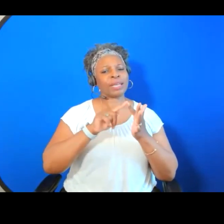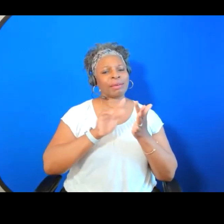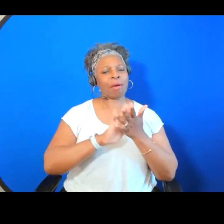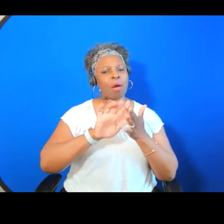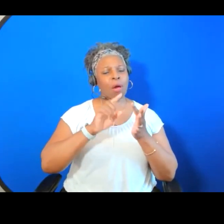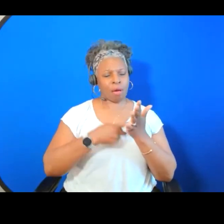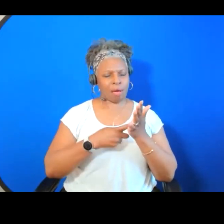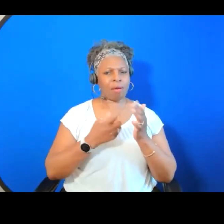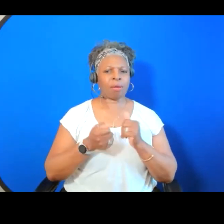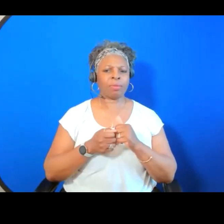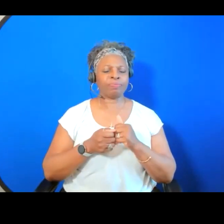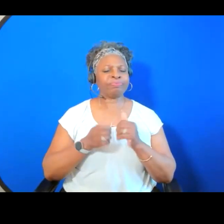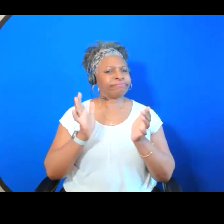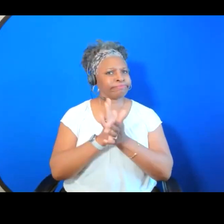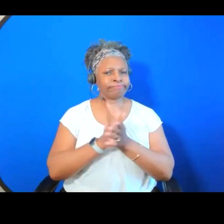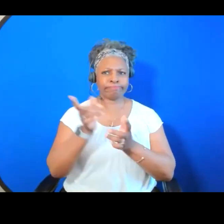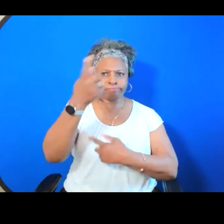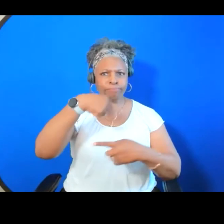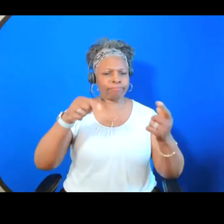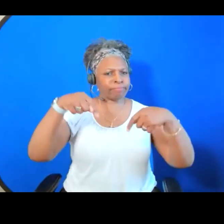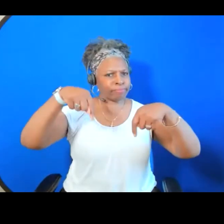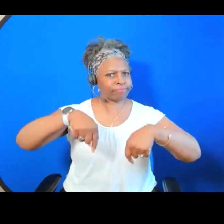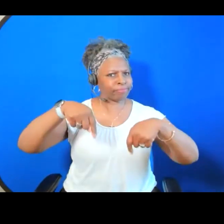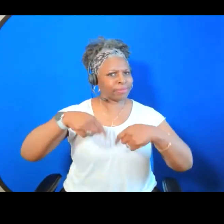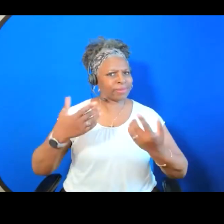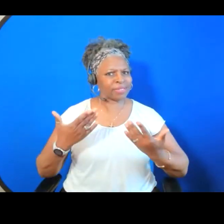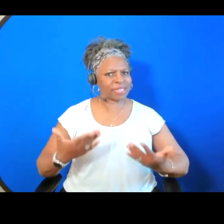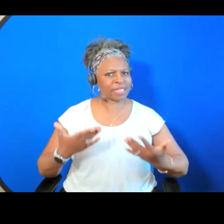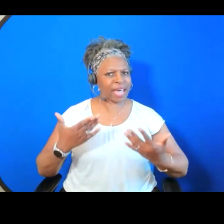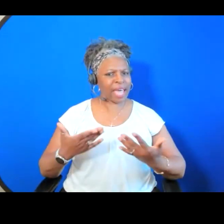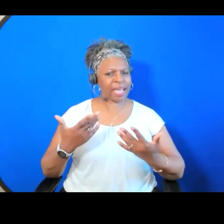part of the ‘Constellations ° Assemblies’, which is a series of free online events,